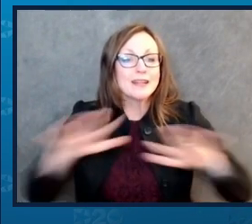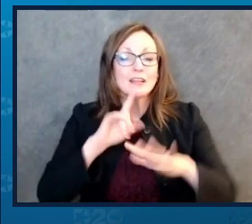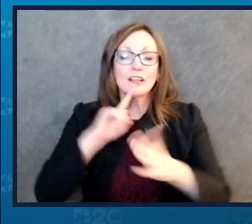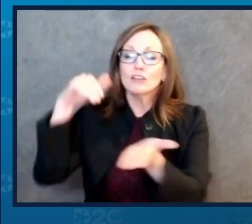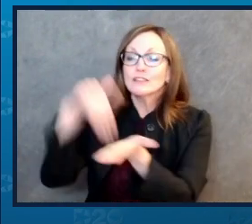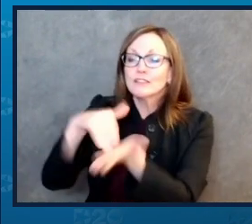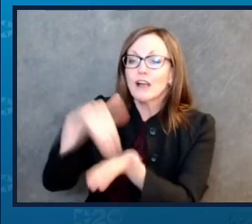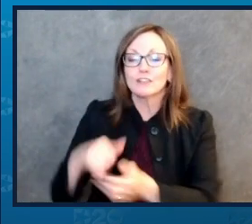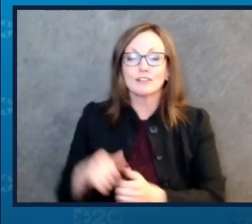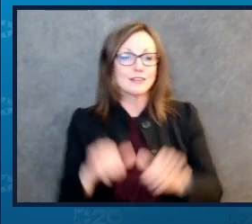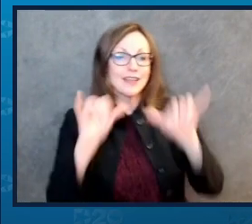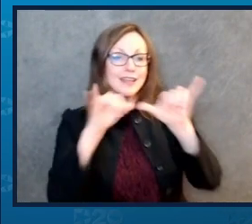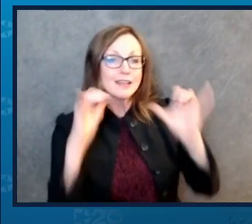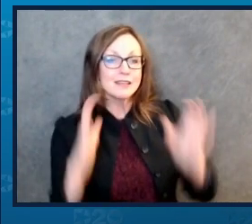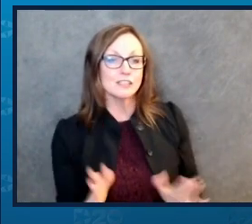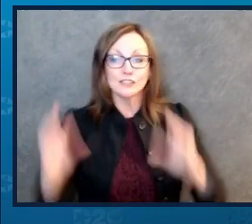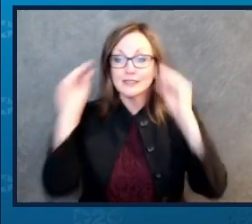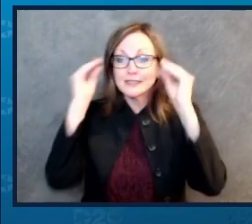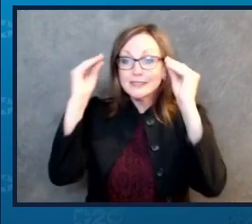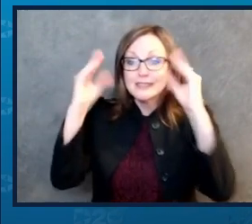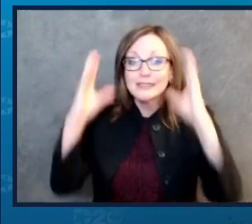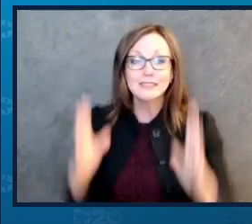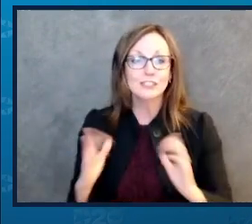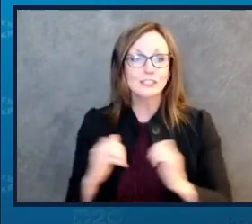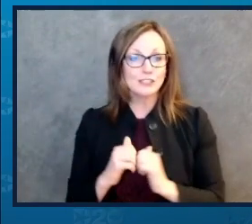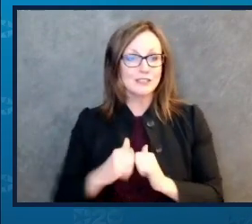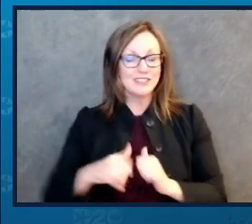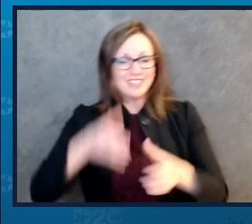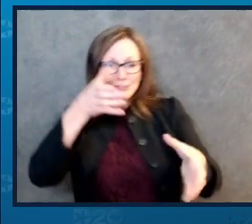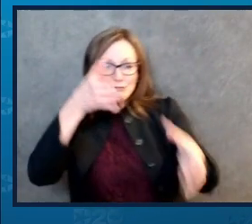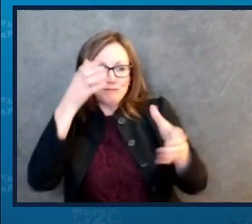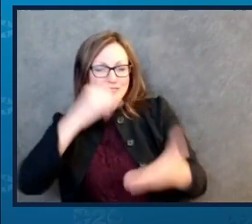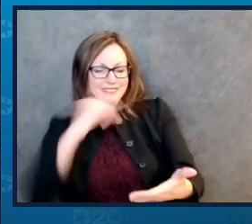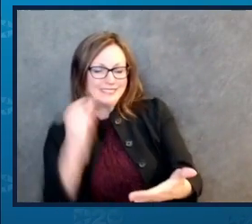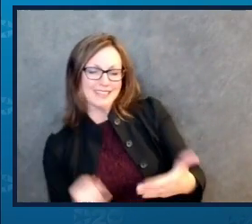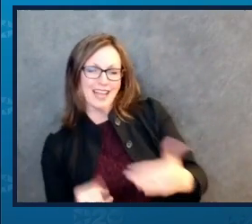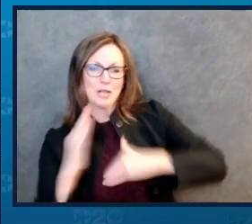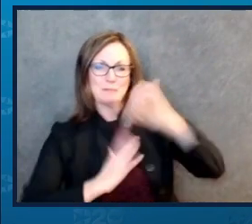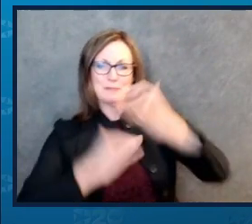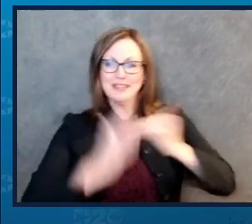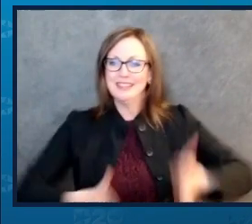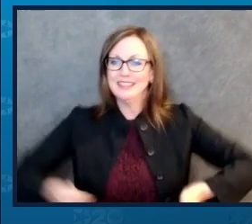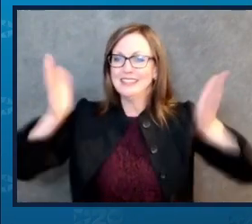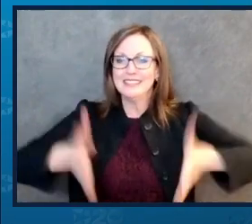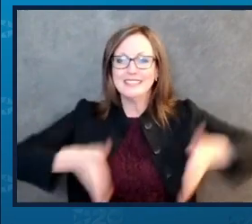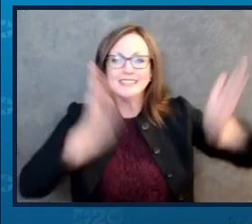HEALTHY. THE RICK LAZIO ENGINEERS WHO DEA SOON THE SKYLINE AND THE ARTIST AND ENTERTAINERS WHO TOUCH OUR